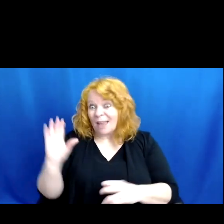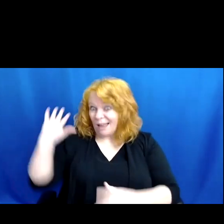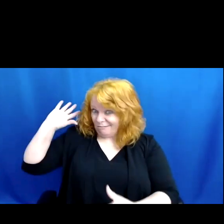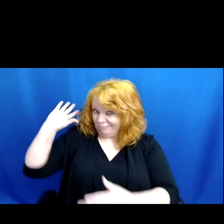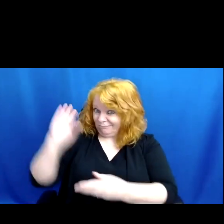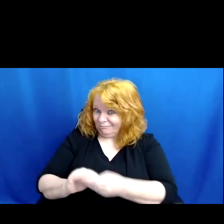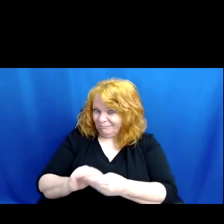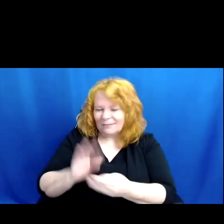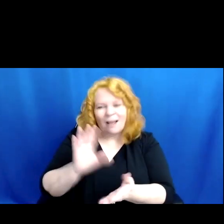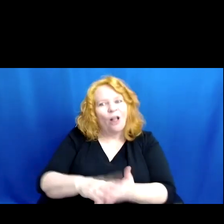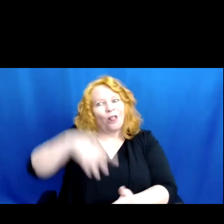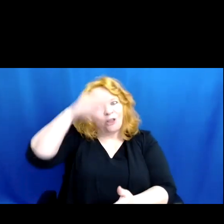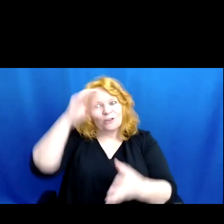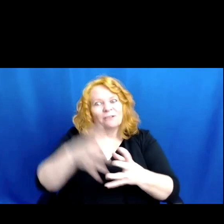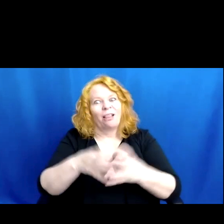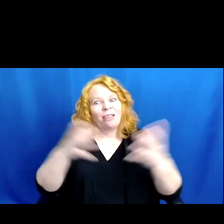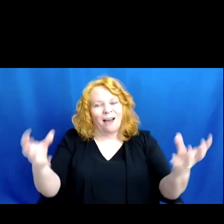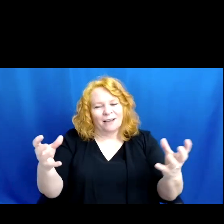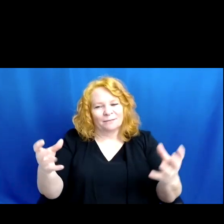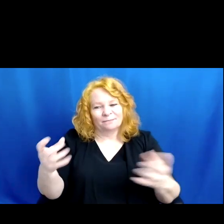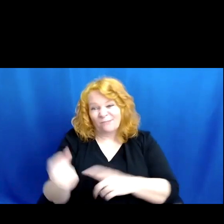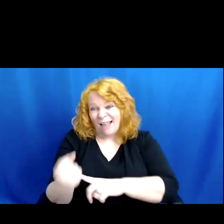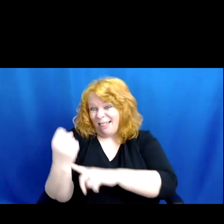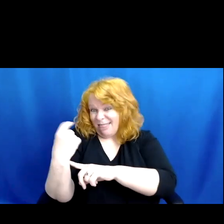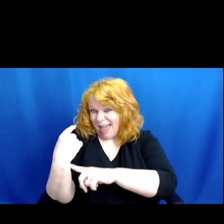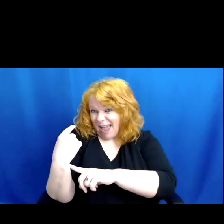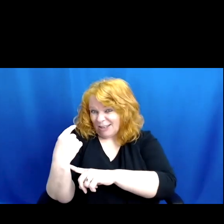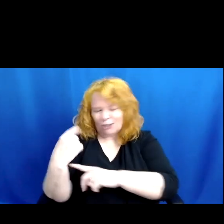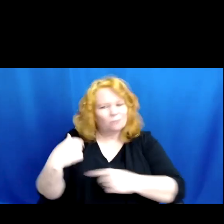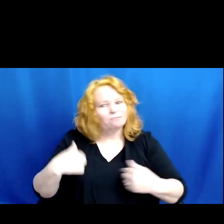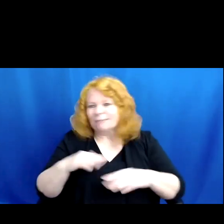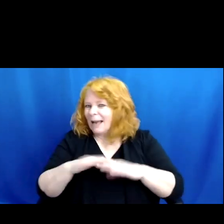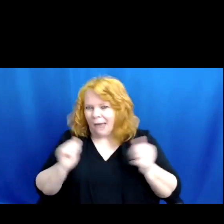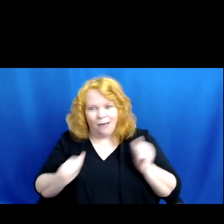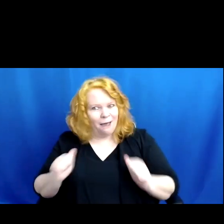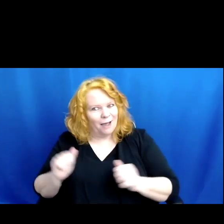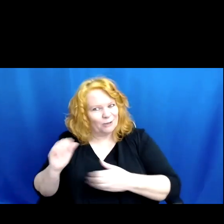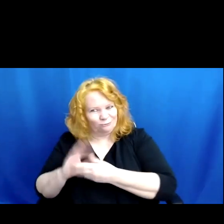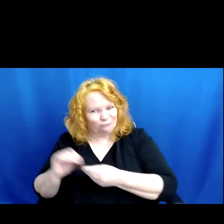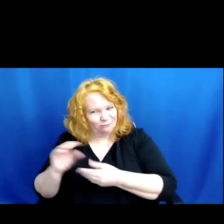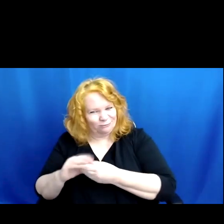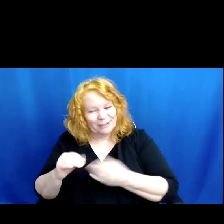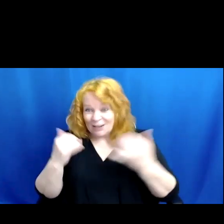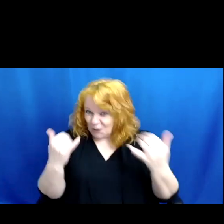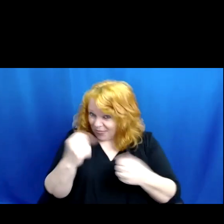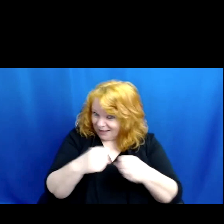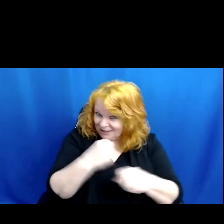At this time last year I was not presenting story shows. It is a new experience this year.